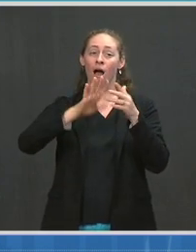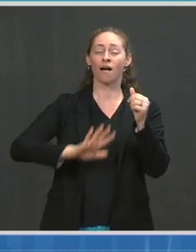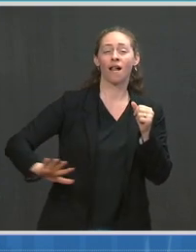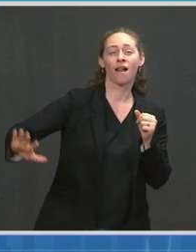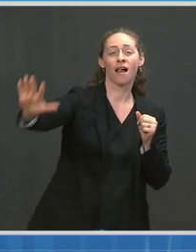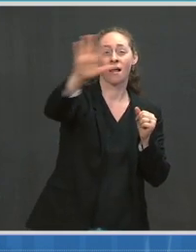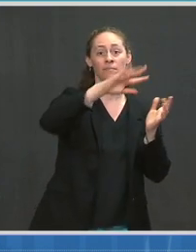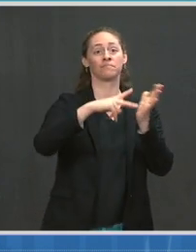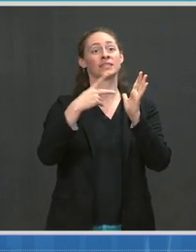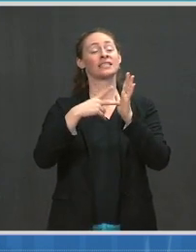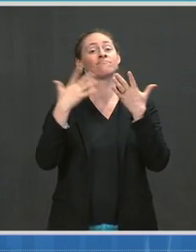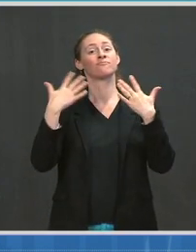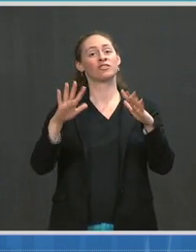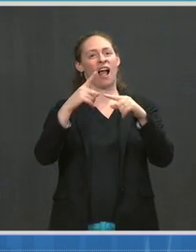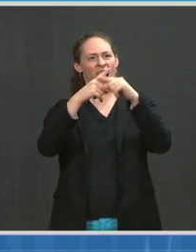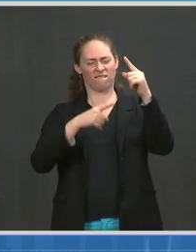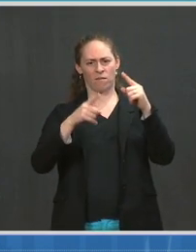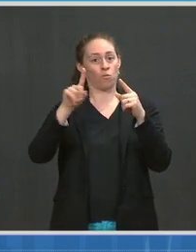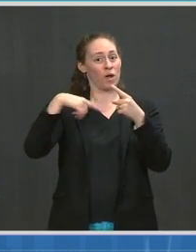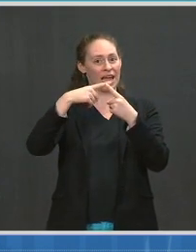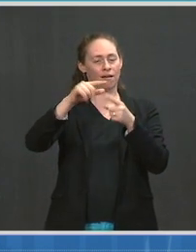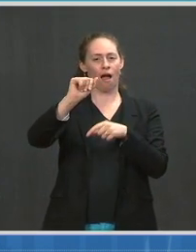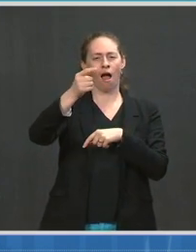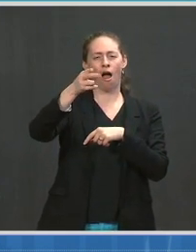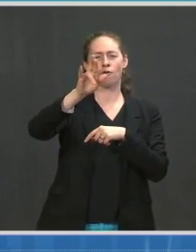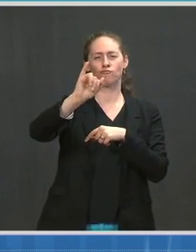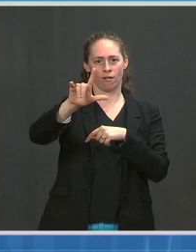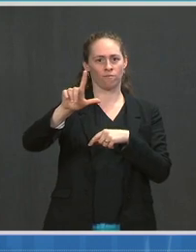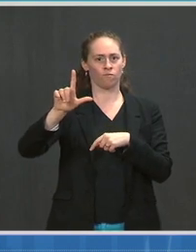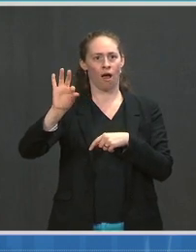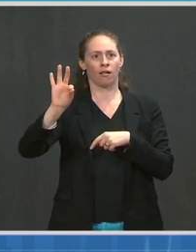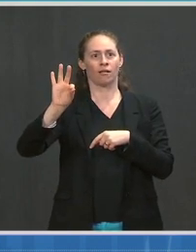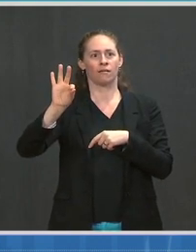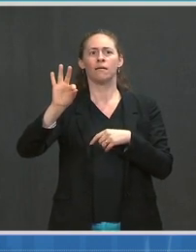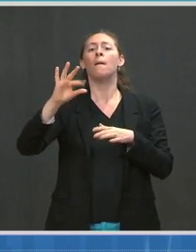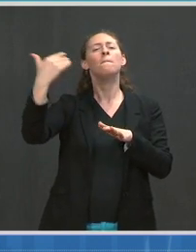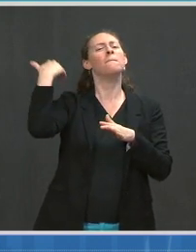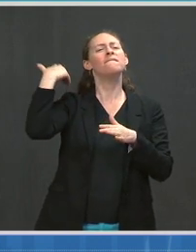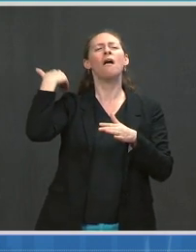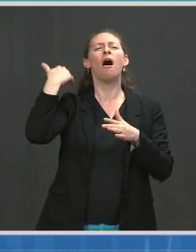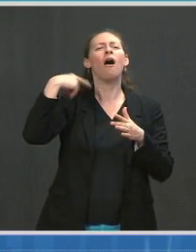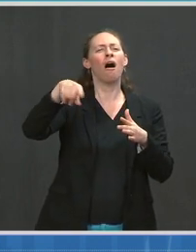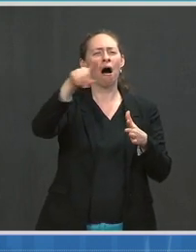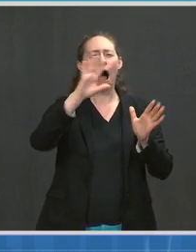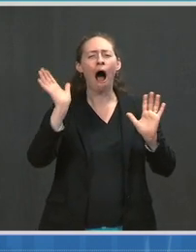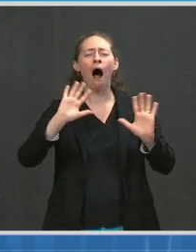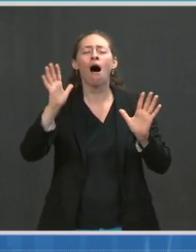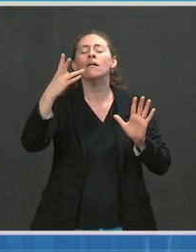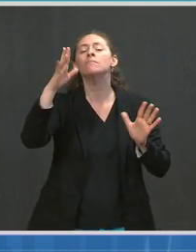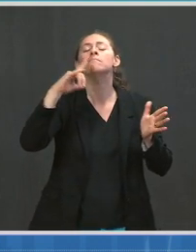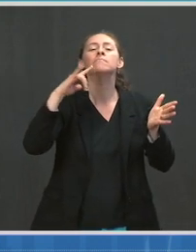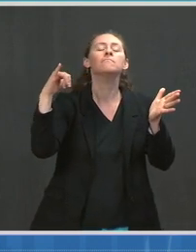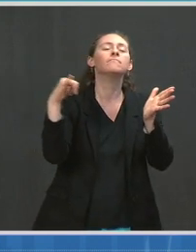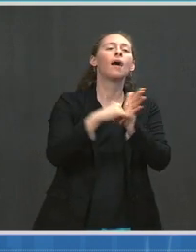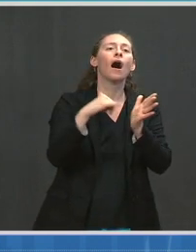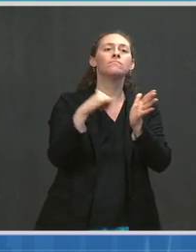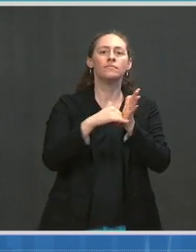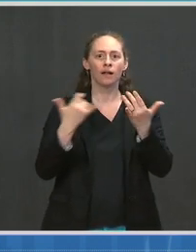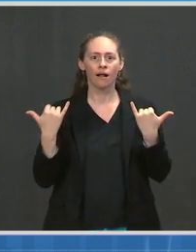No one even contemplated reaching this goal a few months ago, but it is now possible because of the aggressive actions